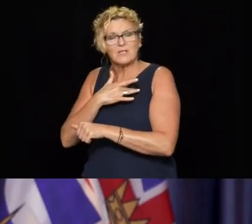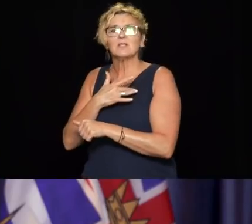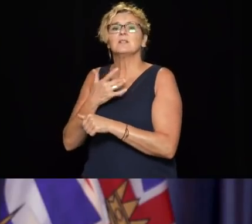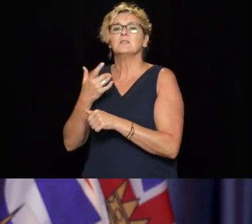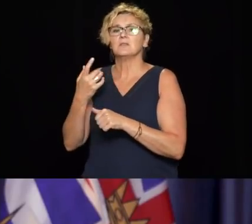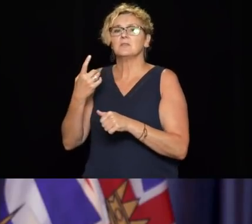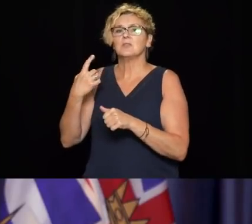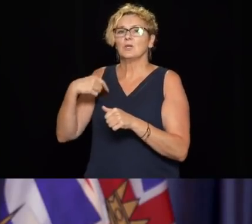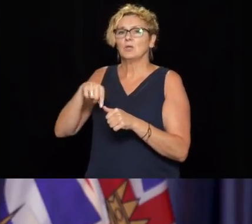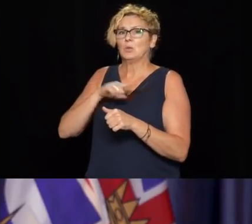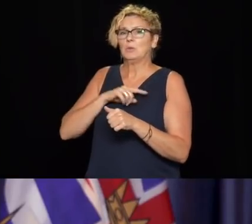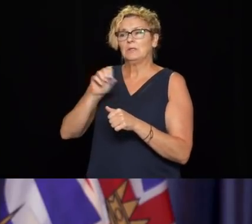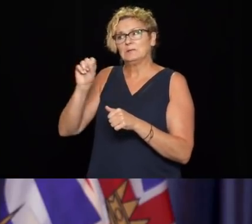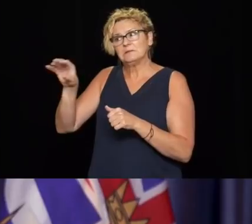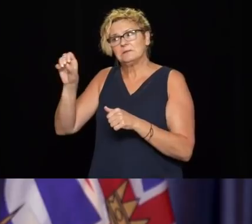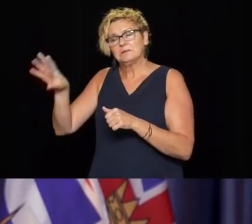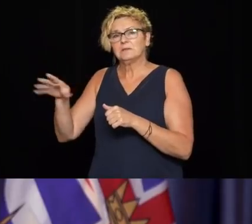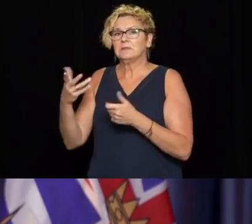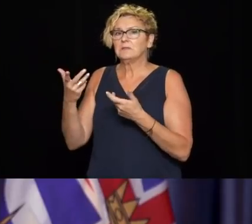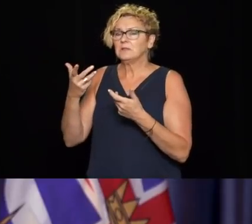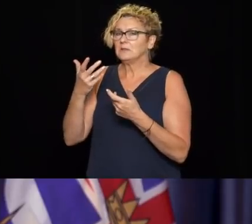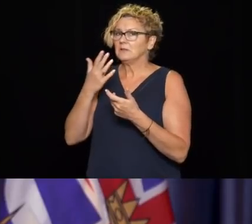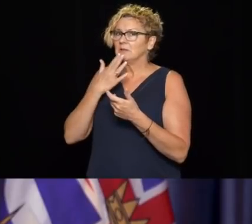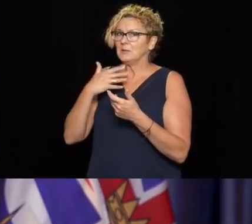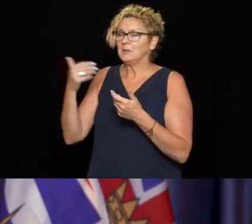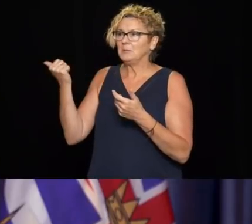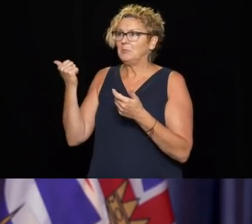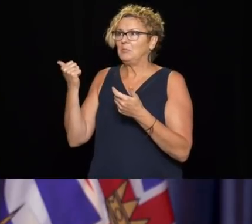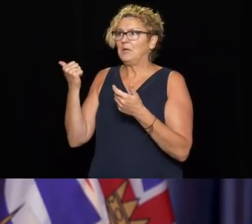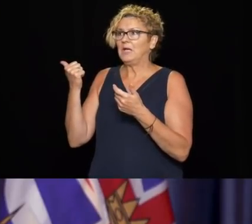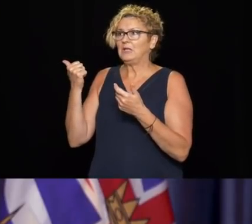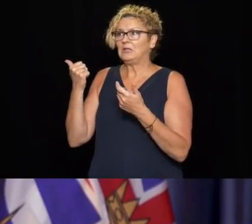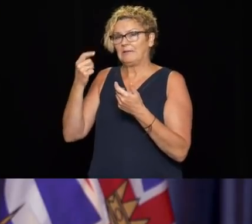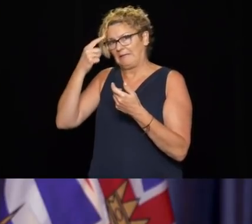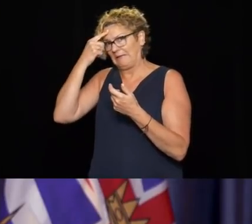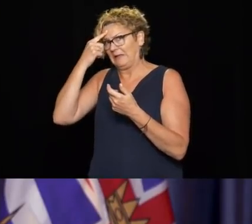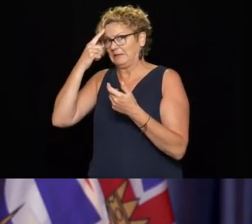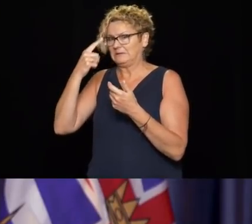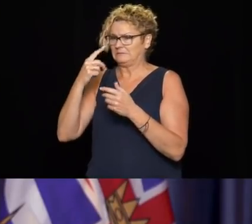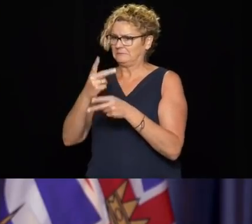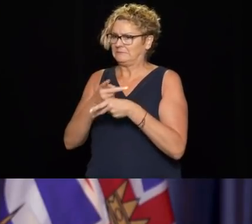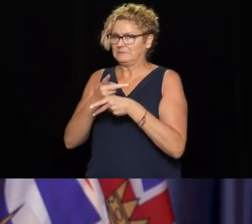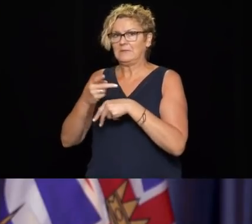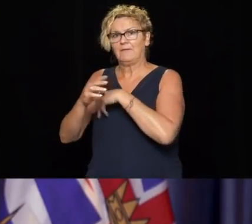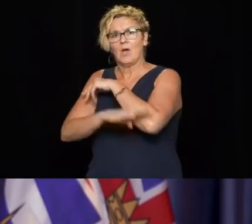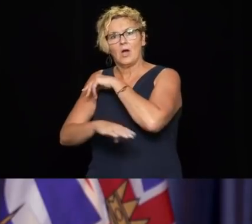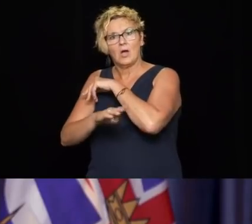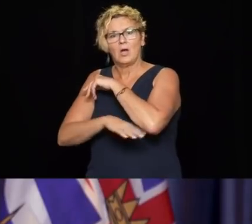prepared for a whole host of eventualities that we had not yet contemplated to British Columbia brought this issue to the national